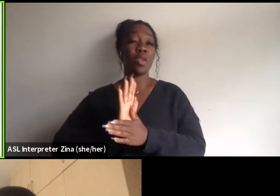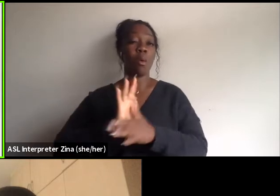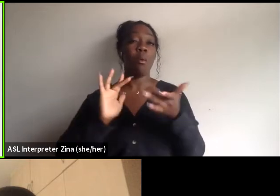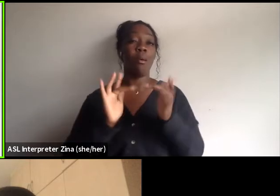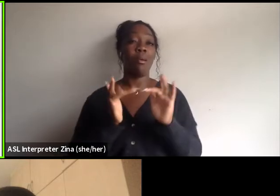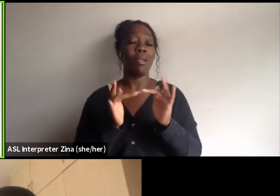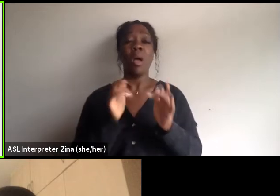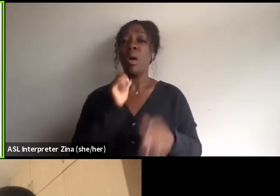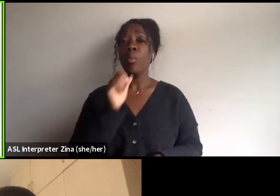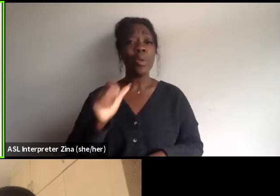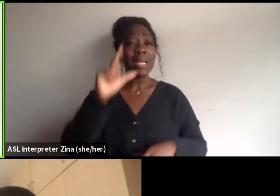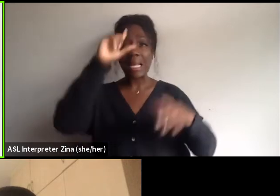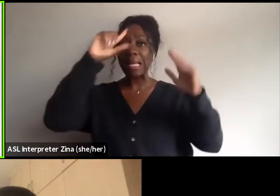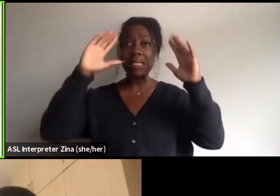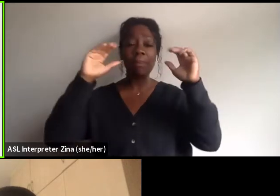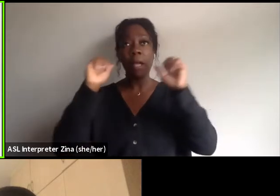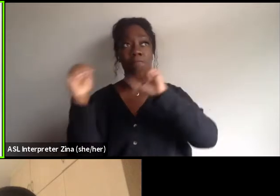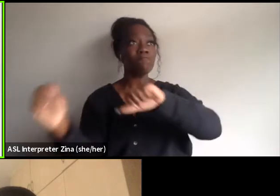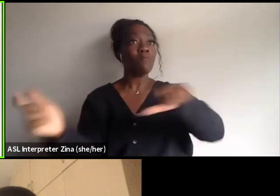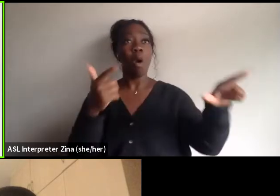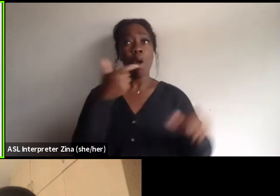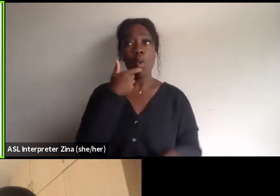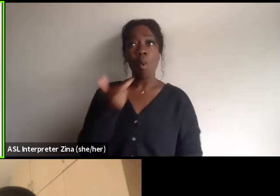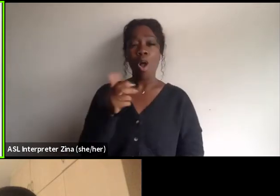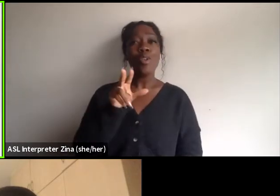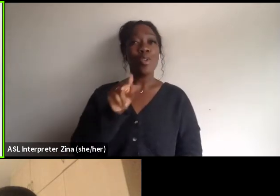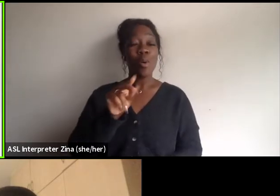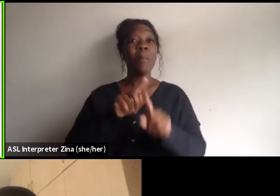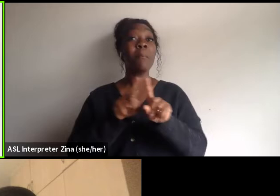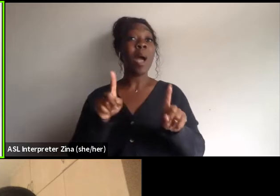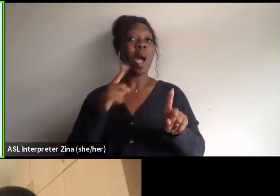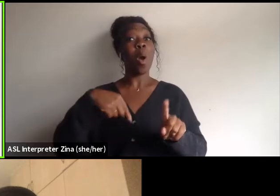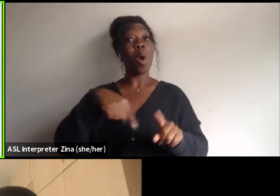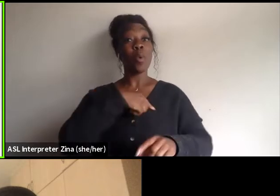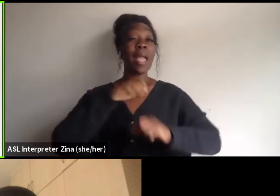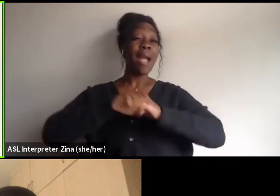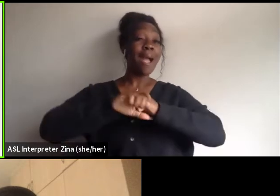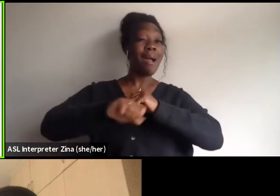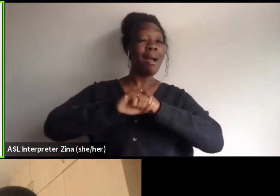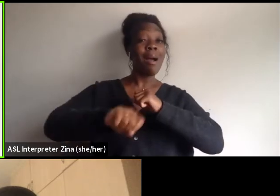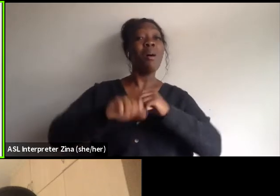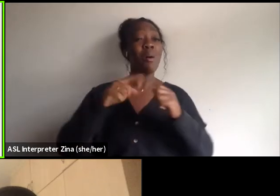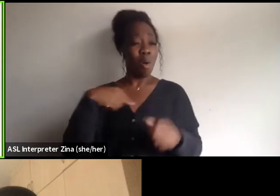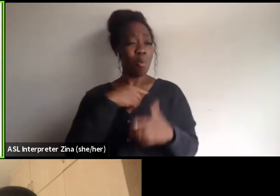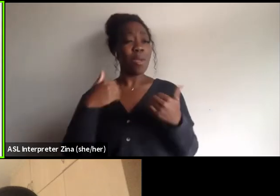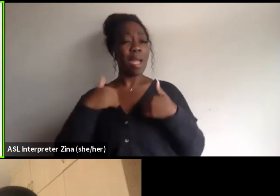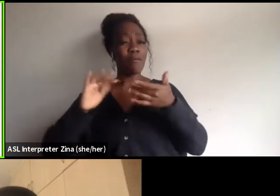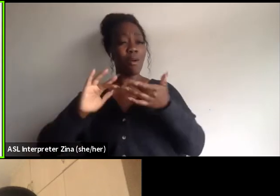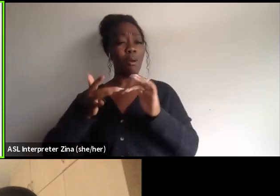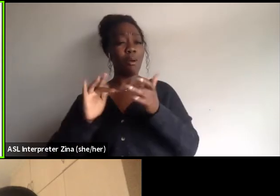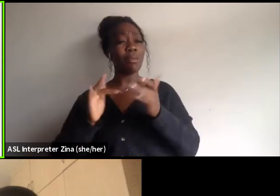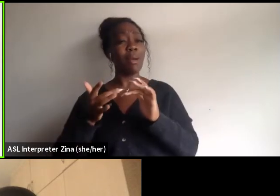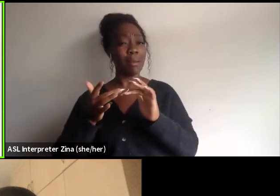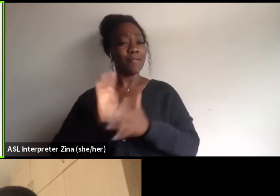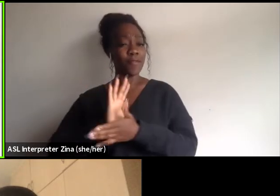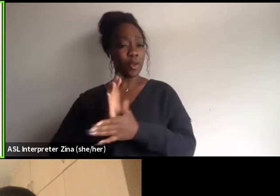but what we would do is we packaged it by saying we'll have an online version. And then Funmi, who ran the dramaturgy lab